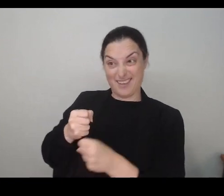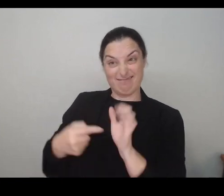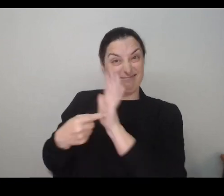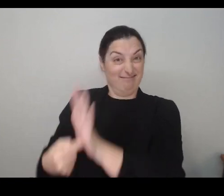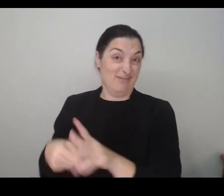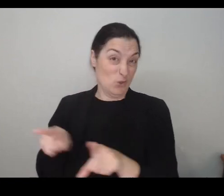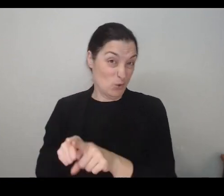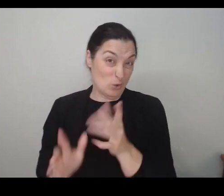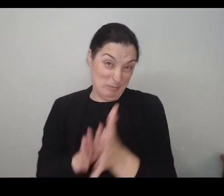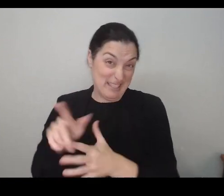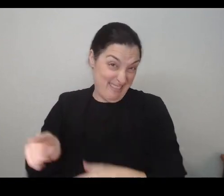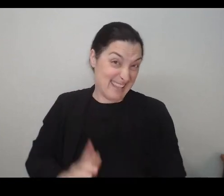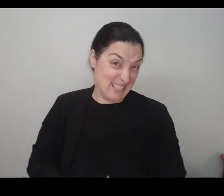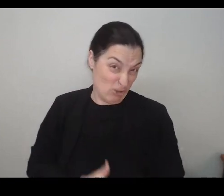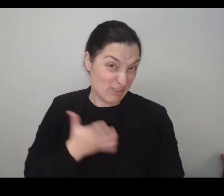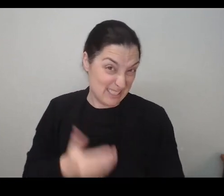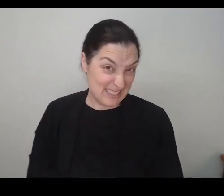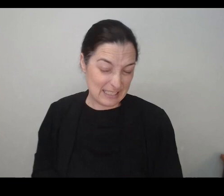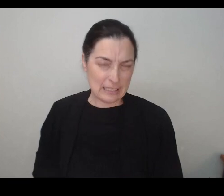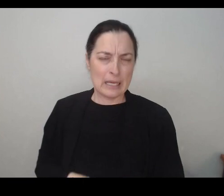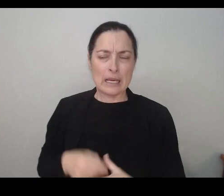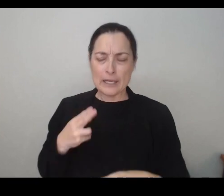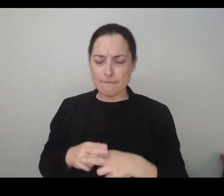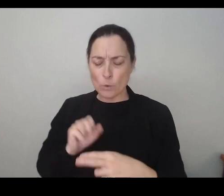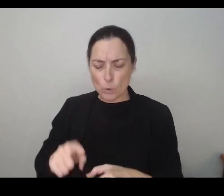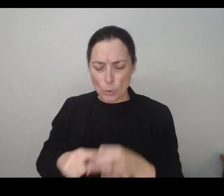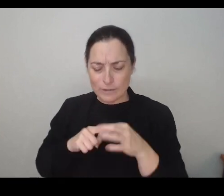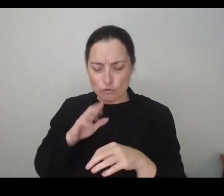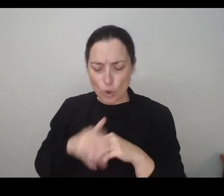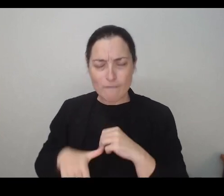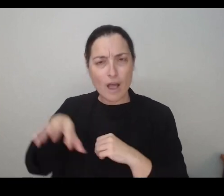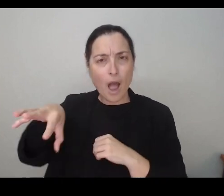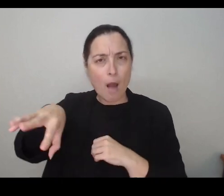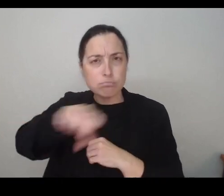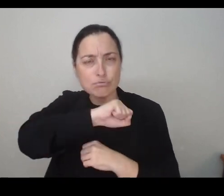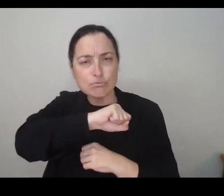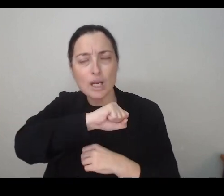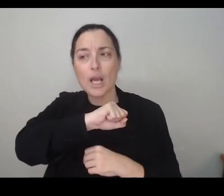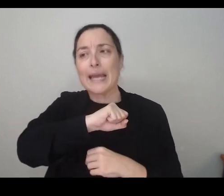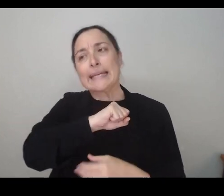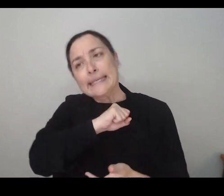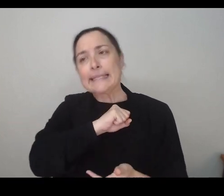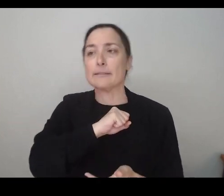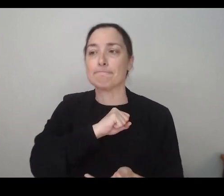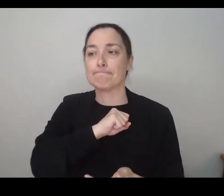And for the second part of the question about appropriation, I have to say that, well, I don't know.